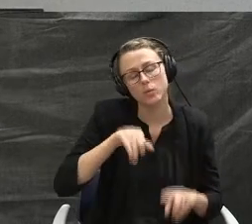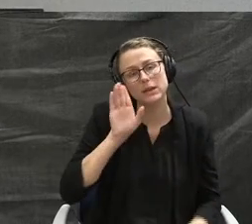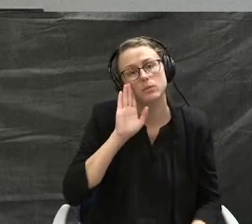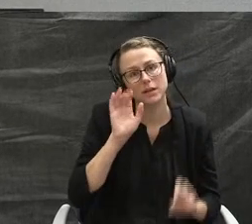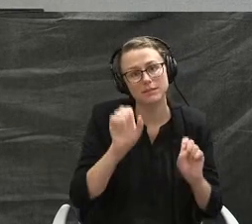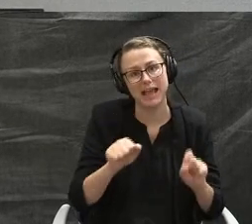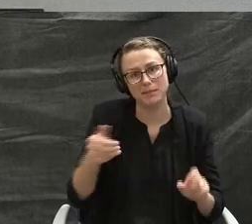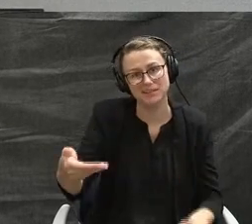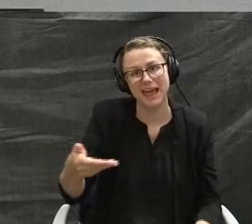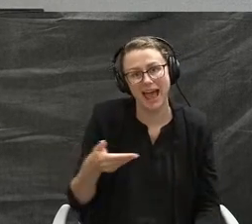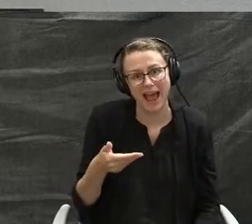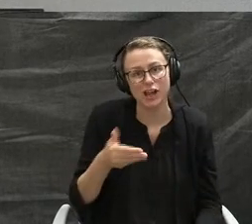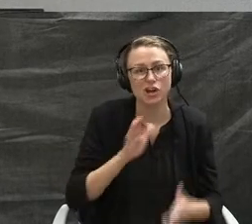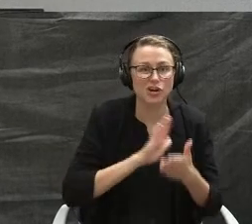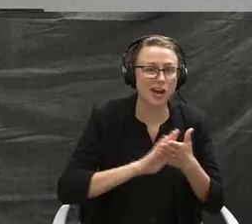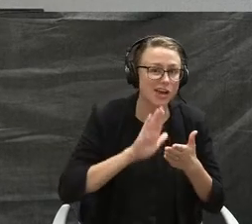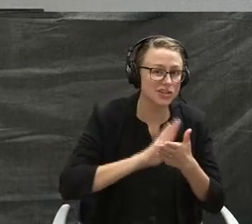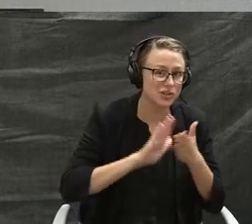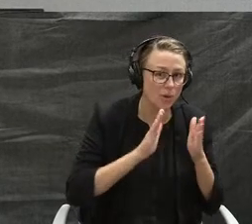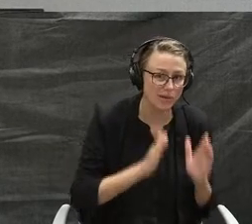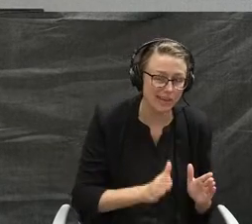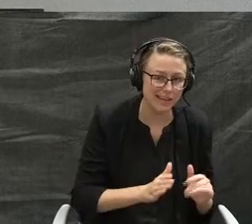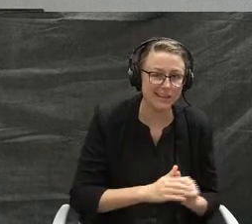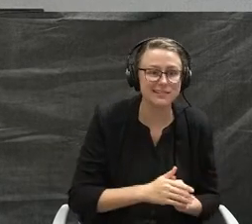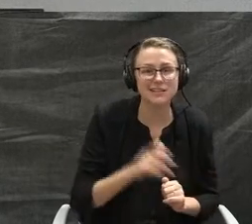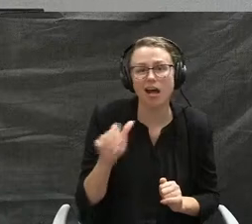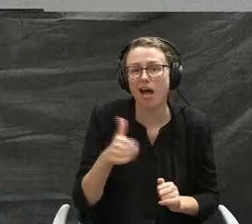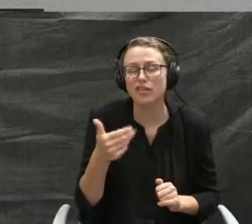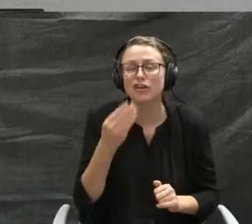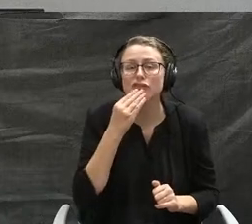know, custodians and other food service workers and all who can